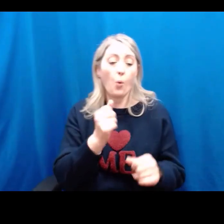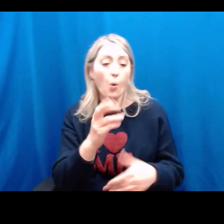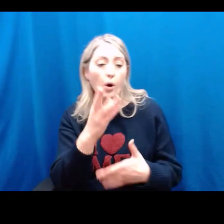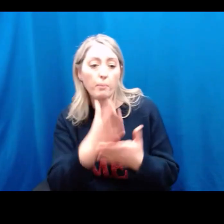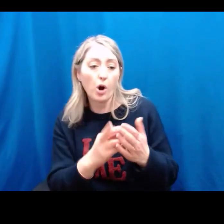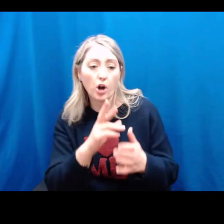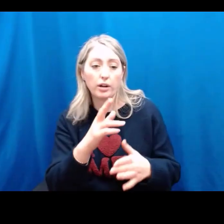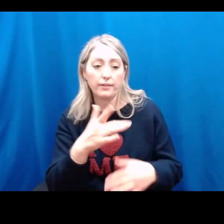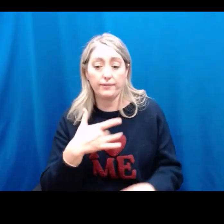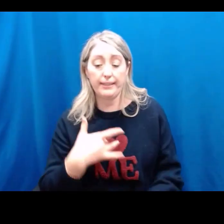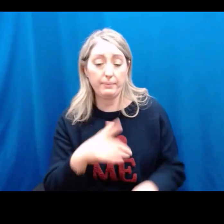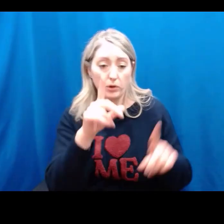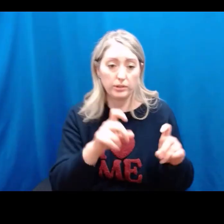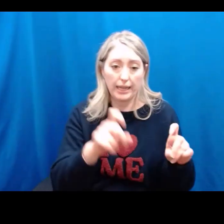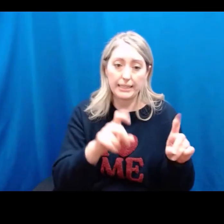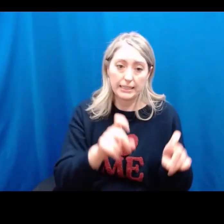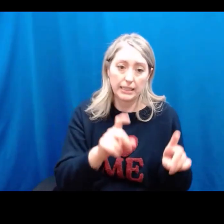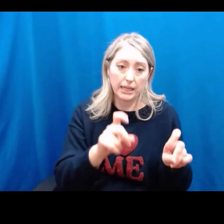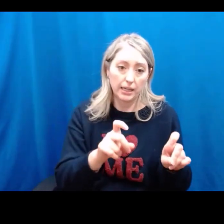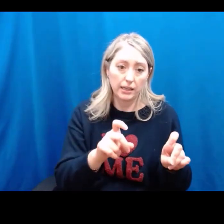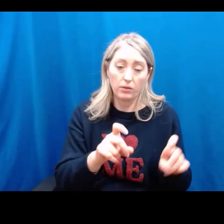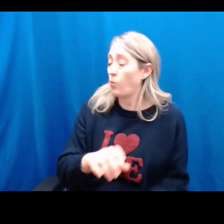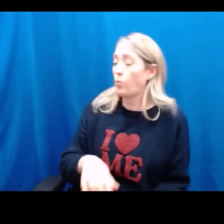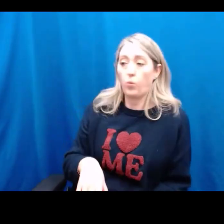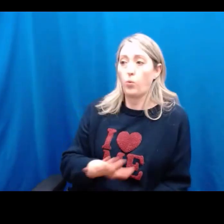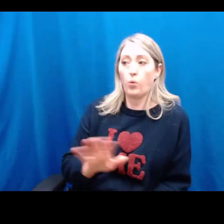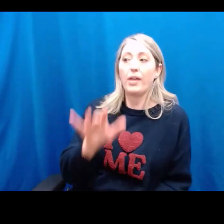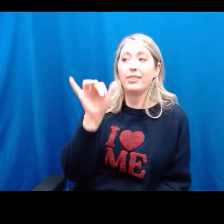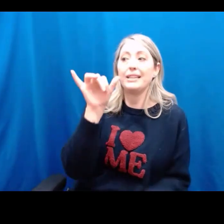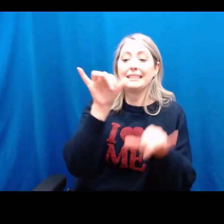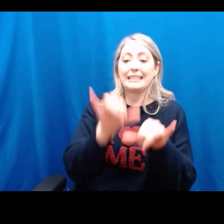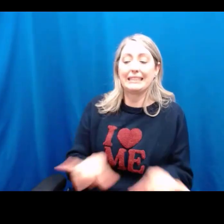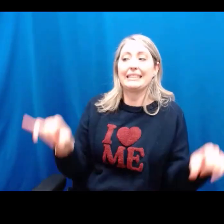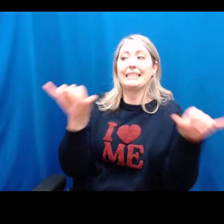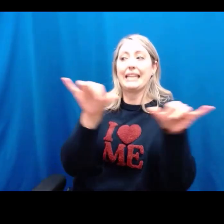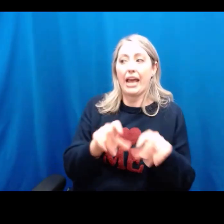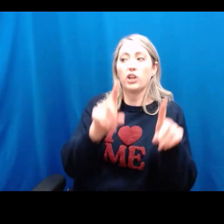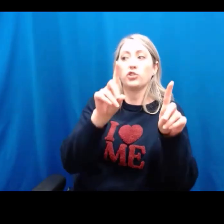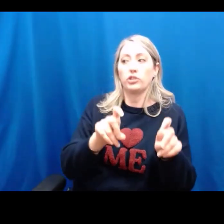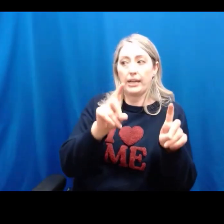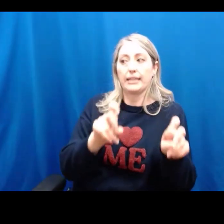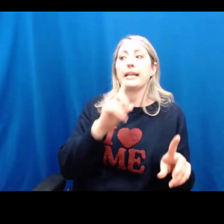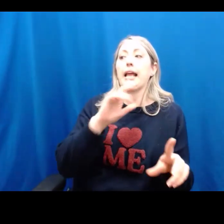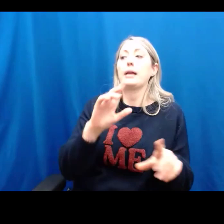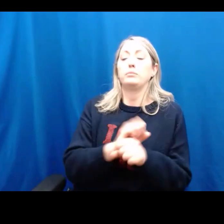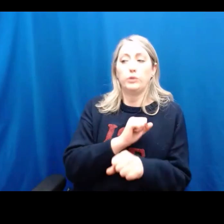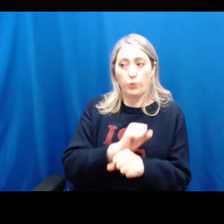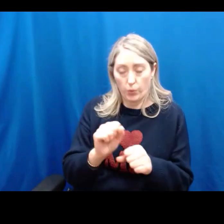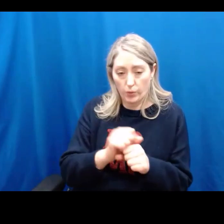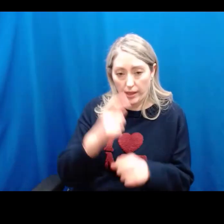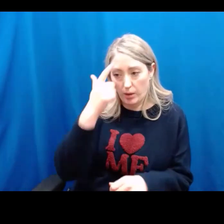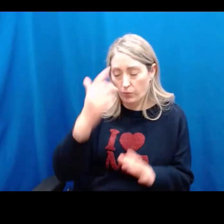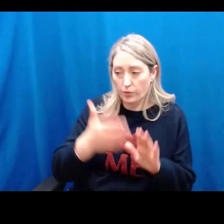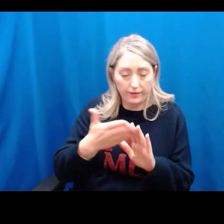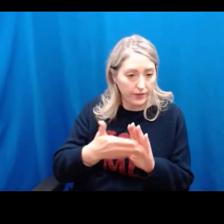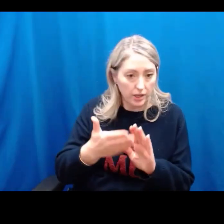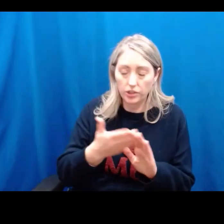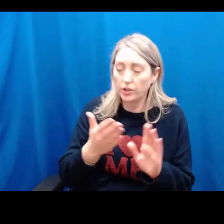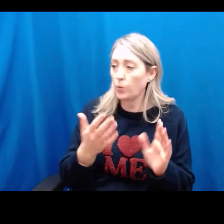just add it if, okay, Dr. Terisa Gabrielson: No, that is standard, absolutely executive functioning. That's what helps you decide. A is